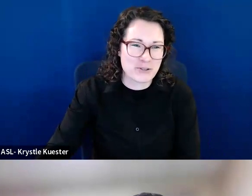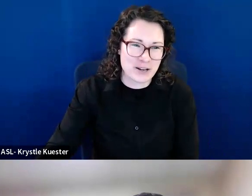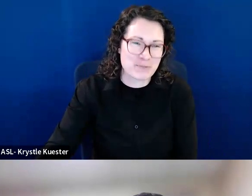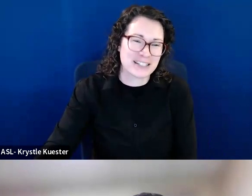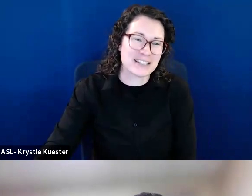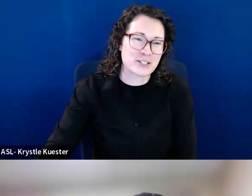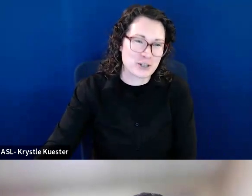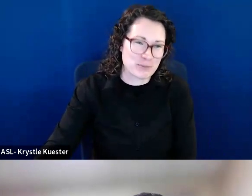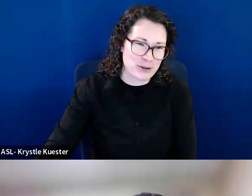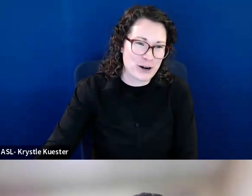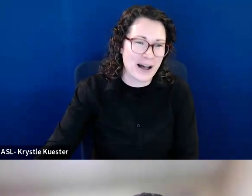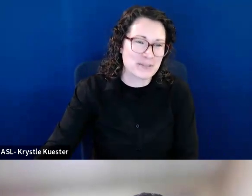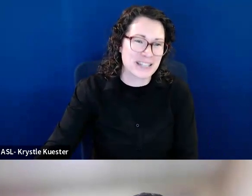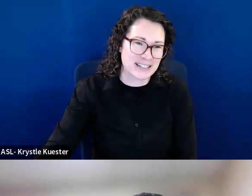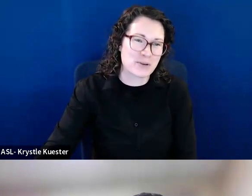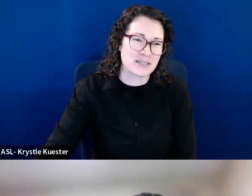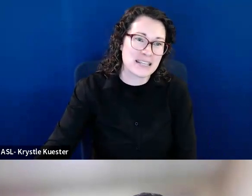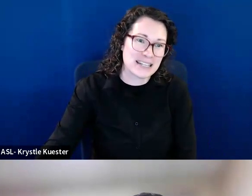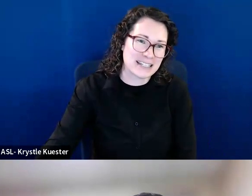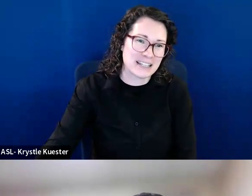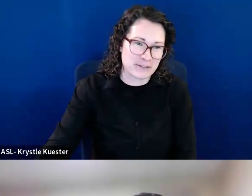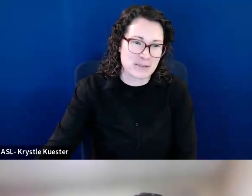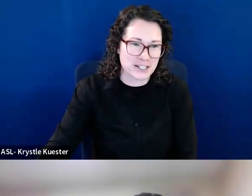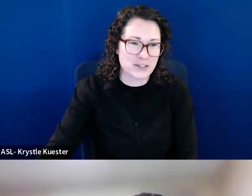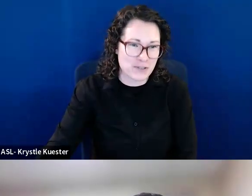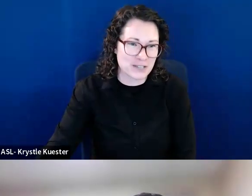and know that it wasn't the interpreter. Um but yes, it was me that needed the information. So,